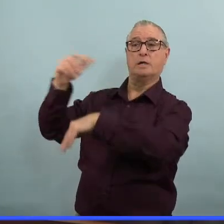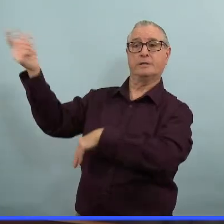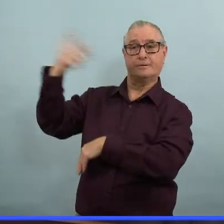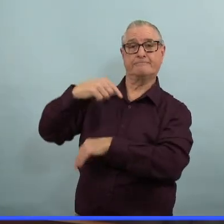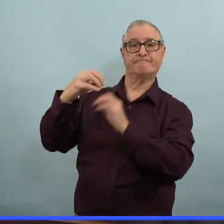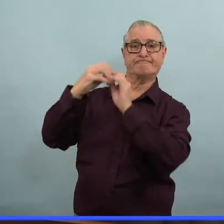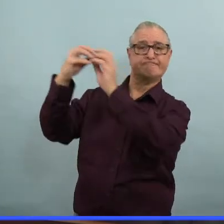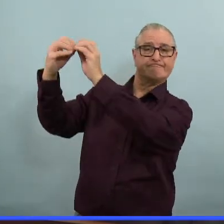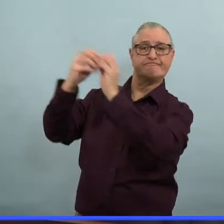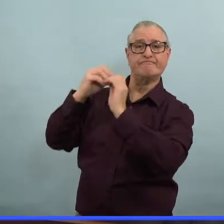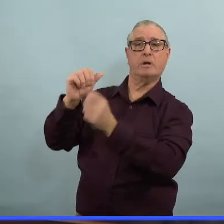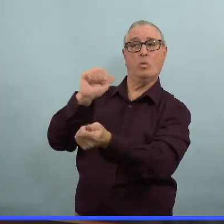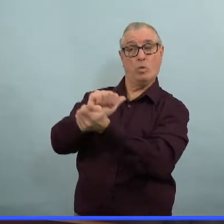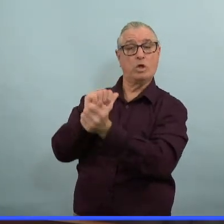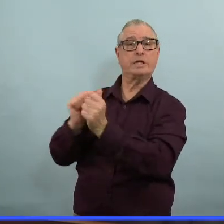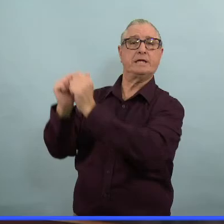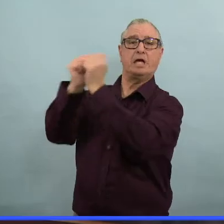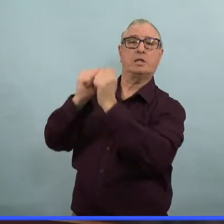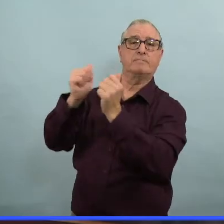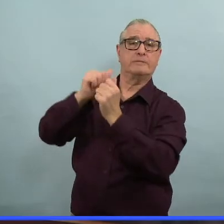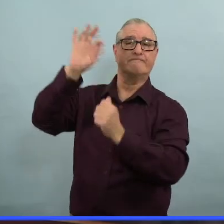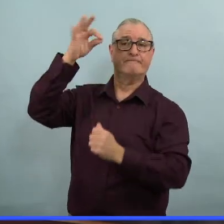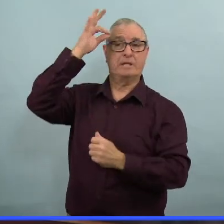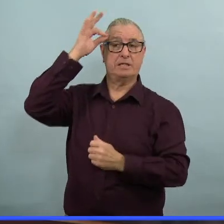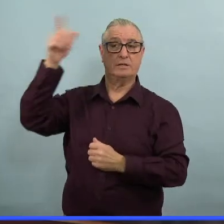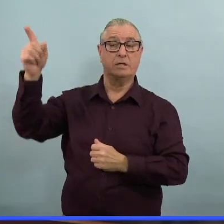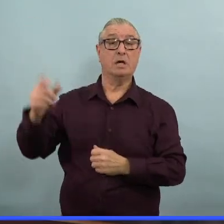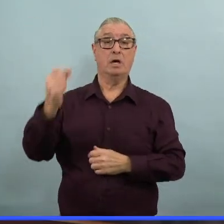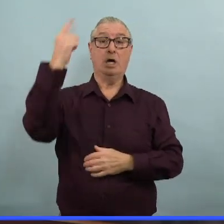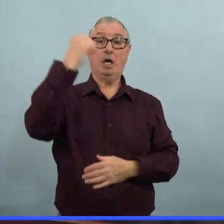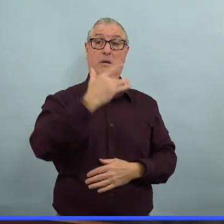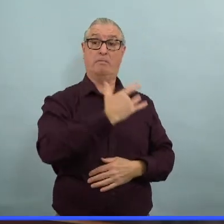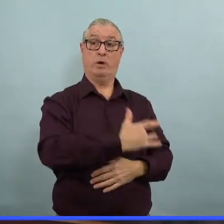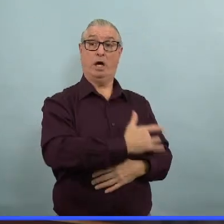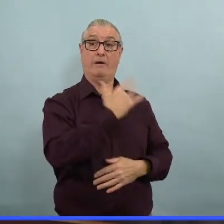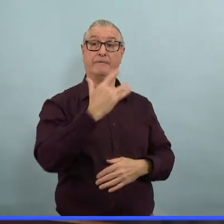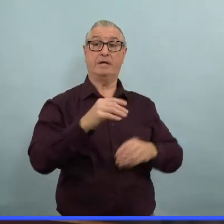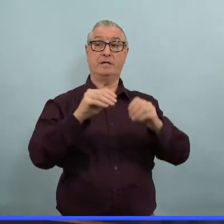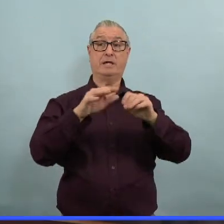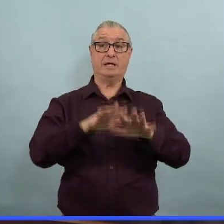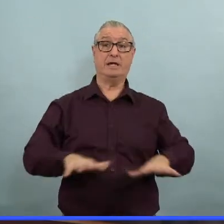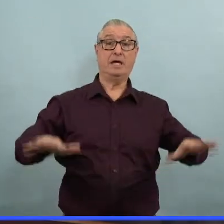that provinces can and territories can shoulder alone we're all in this together and we're gonna